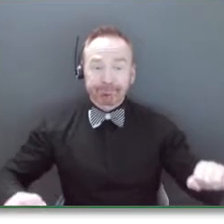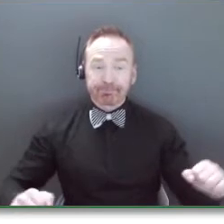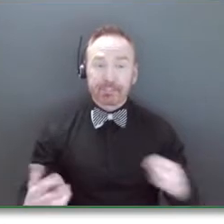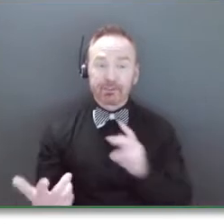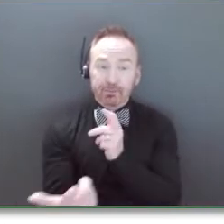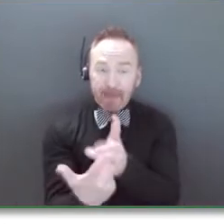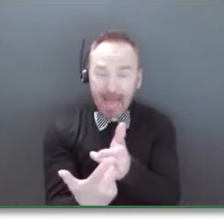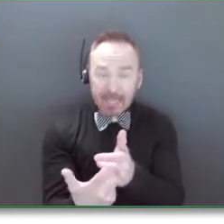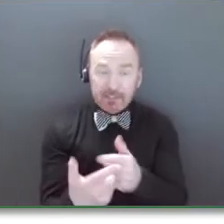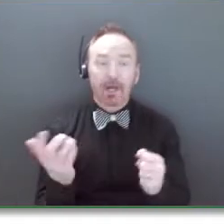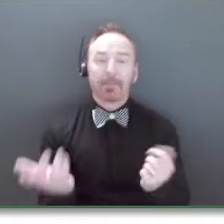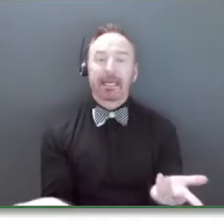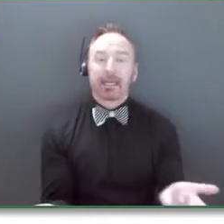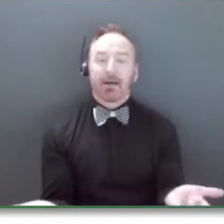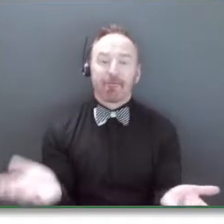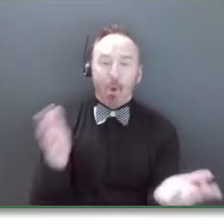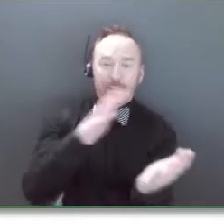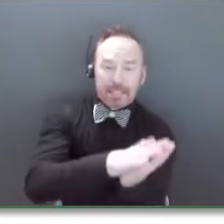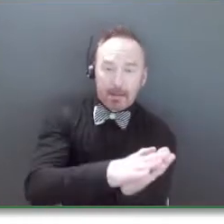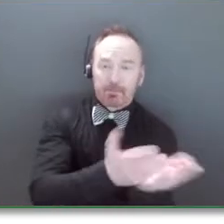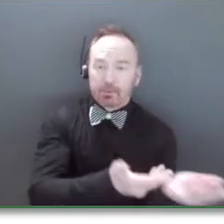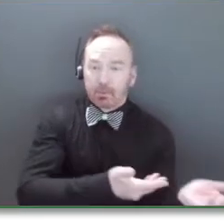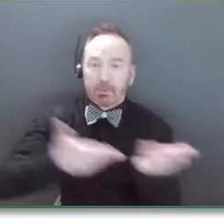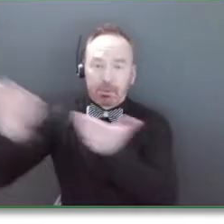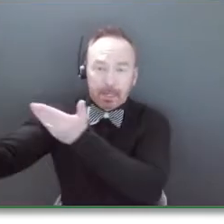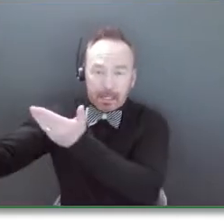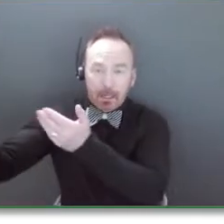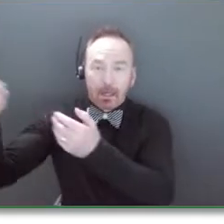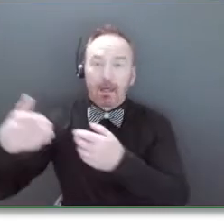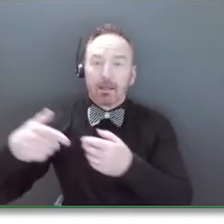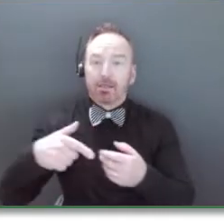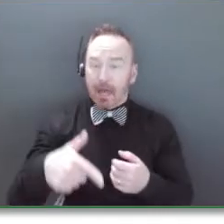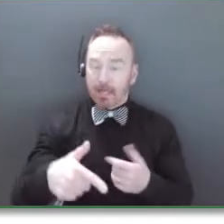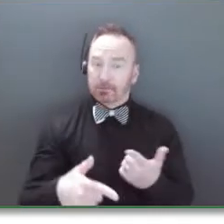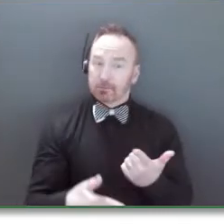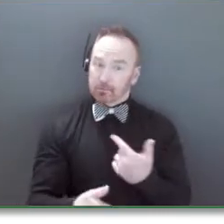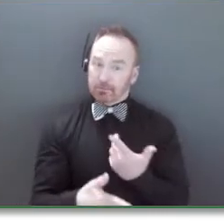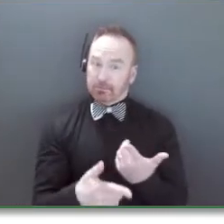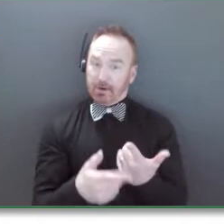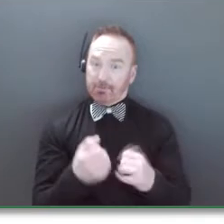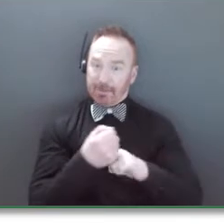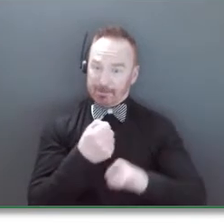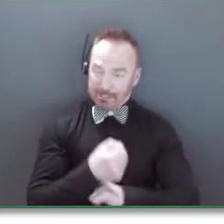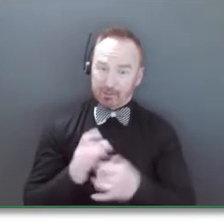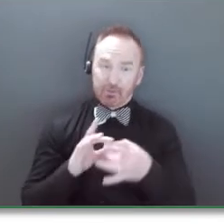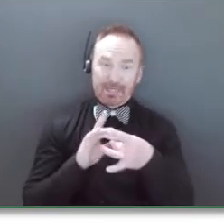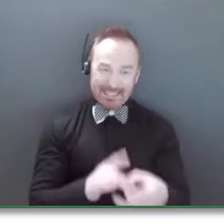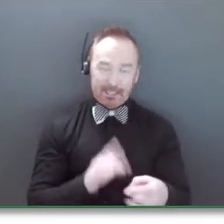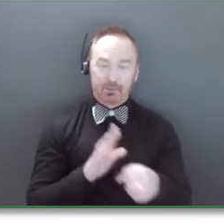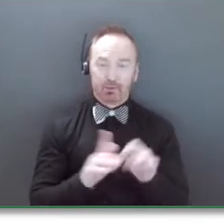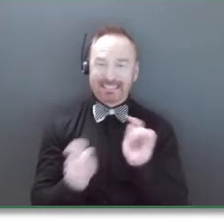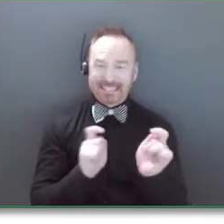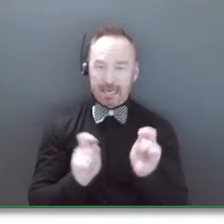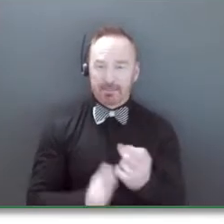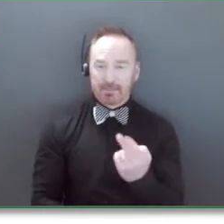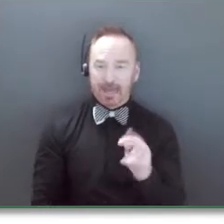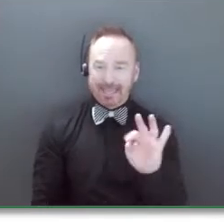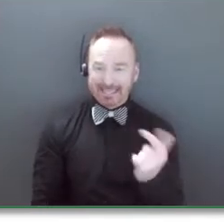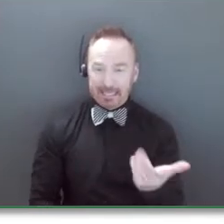it's become the core of not only our adaptive hiking program here in Vancouver but through our social enterprise has been sold to people and